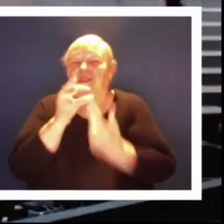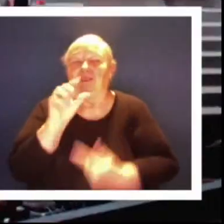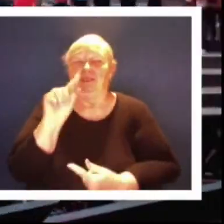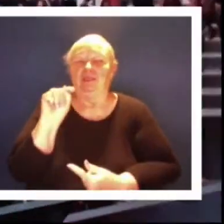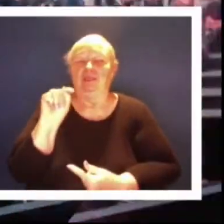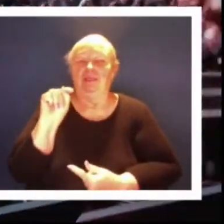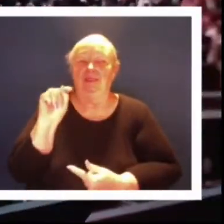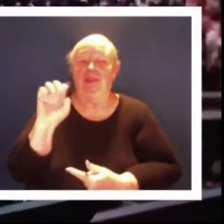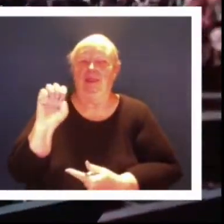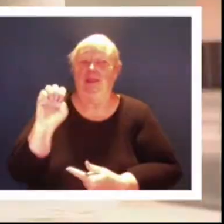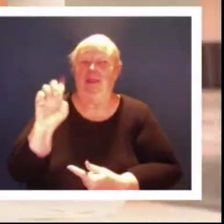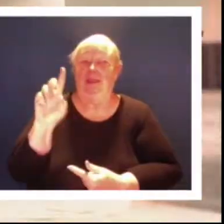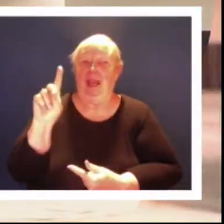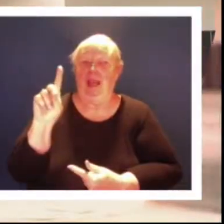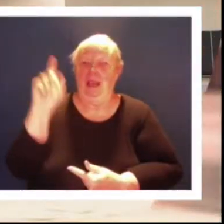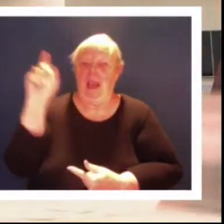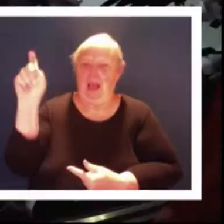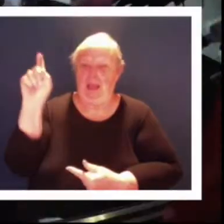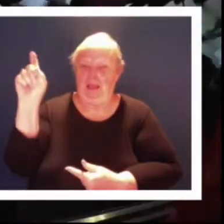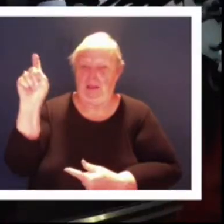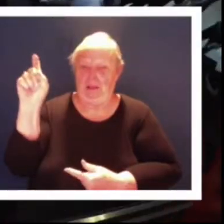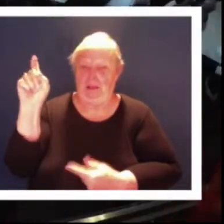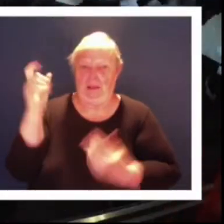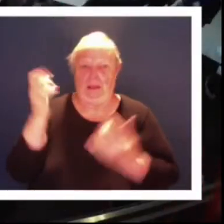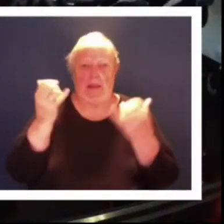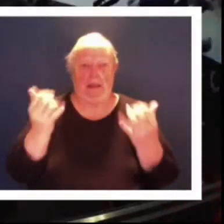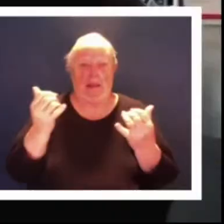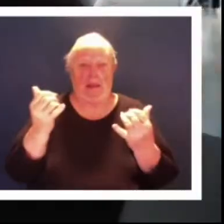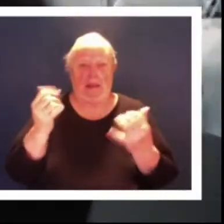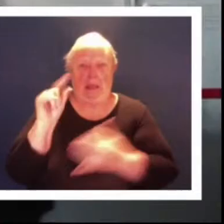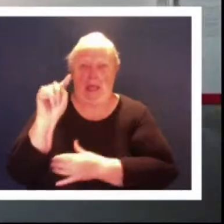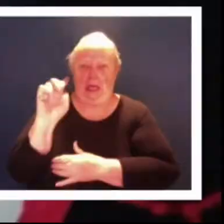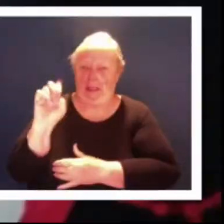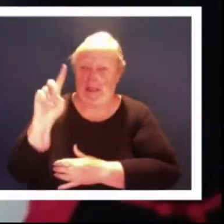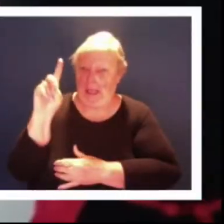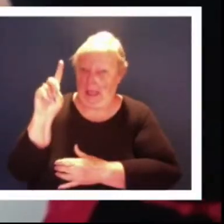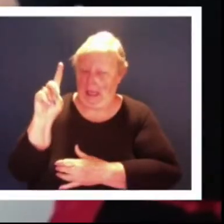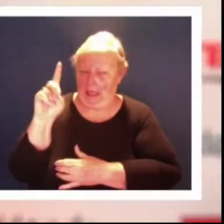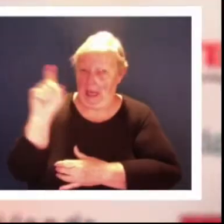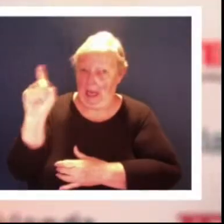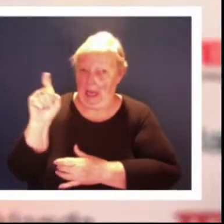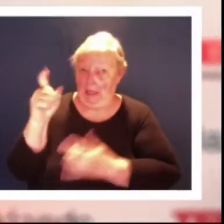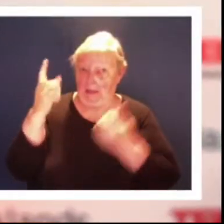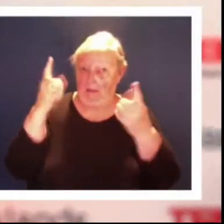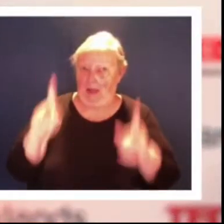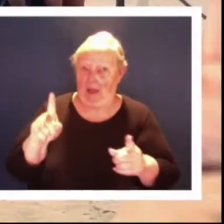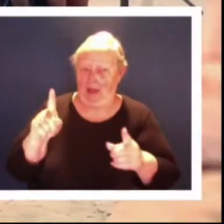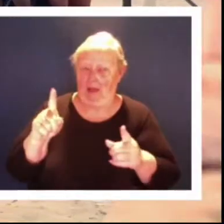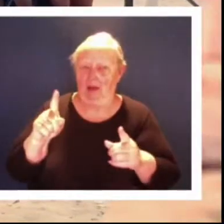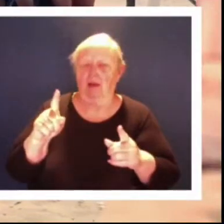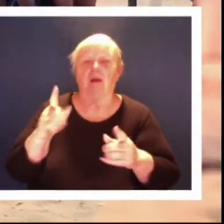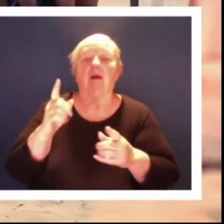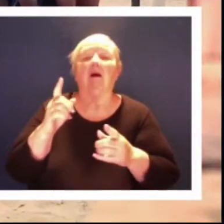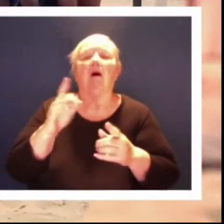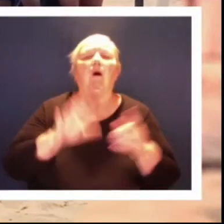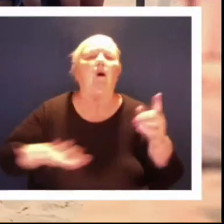This TEDx event is part of a global conversation that takes place everyday, in every corner of the world.